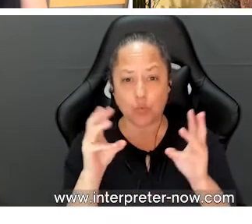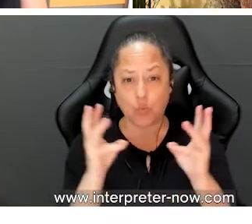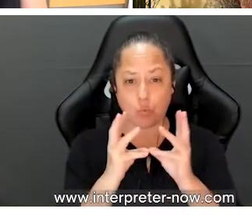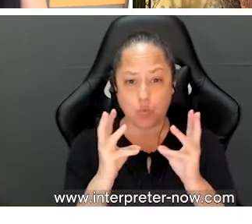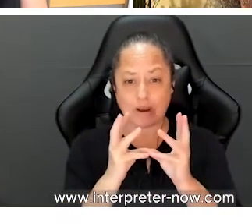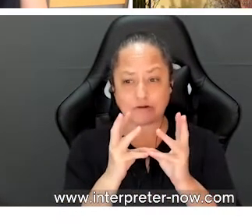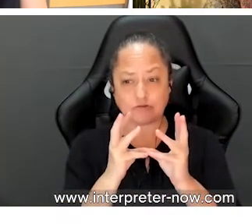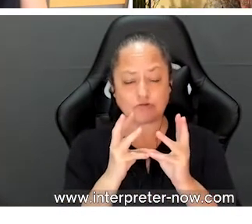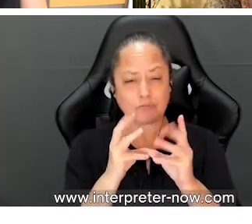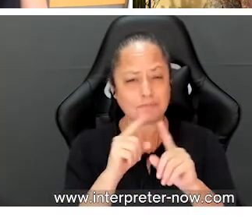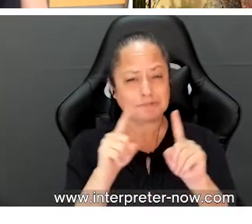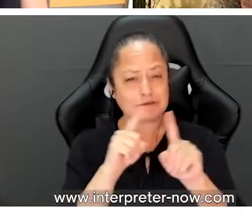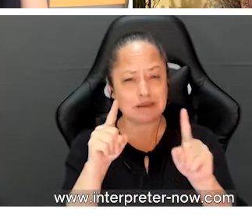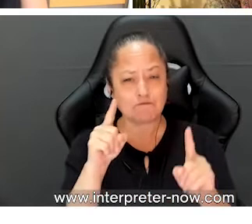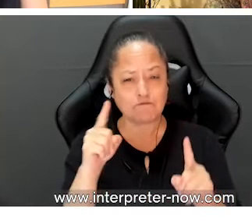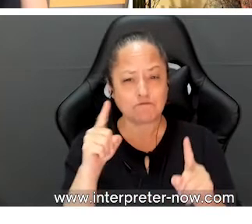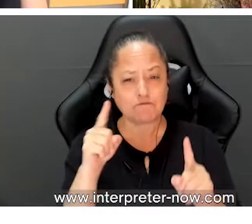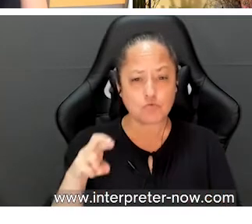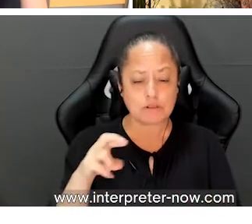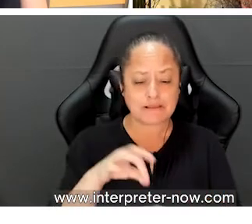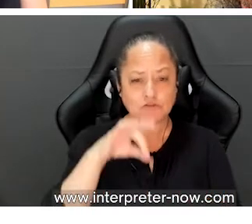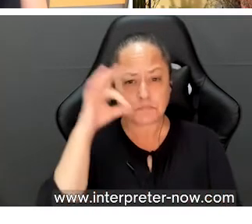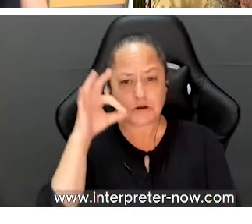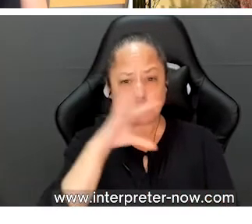cultural groups, which is a beautiful, wonderful thing.